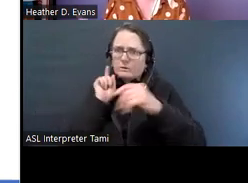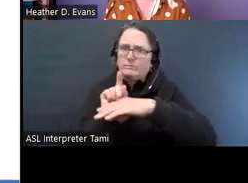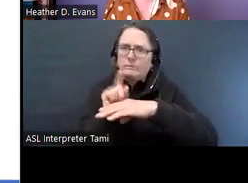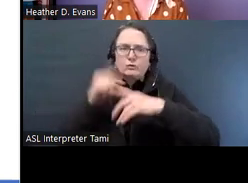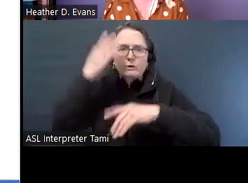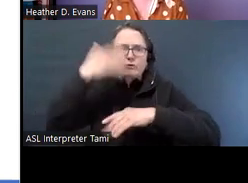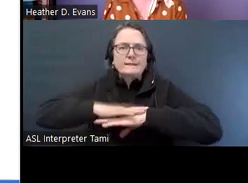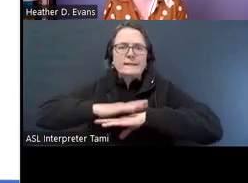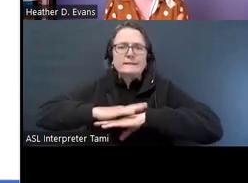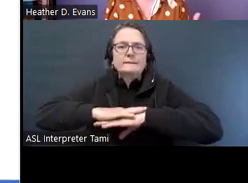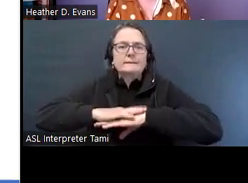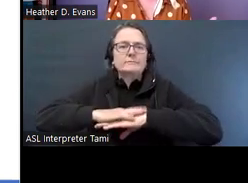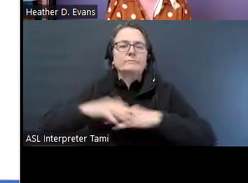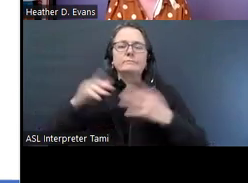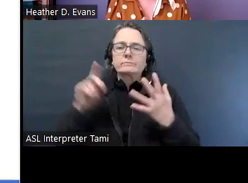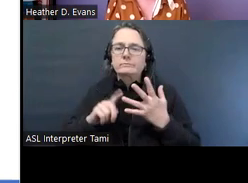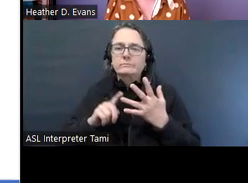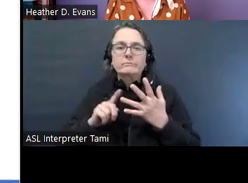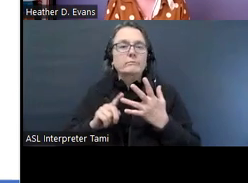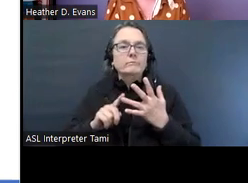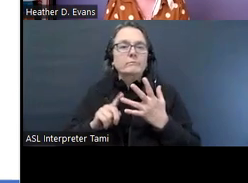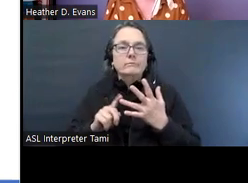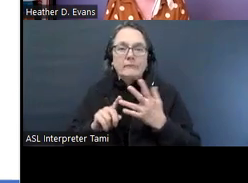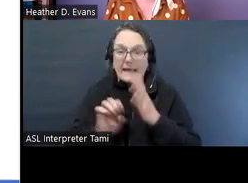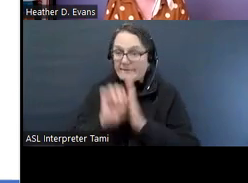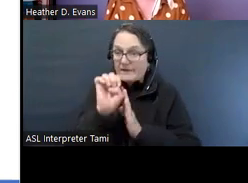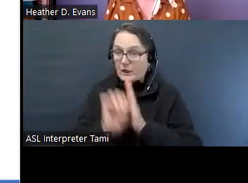for a vehicle that uses a ramp or a lift to one side?